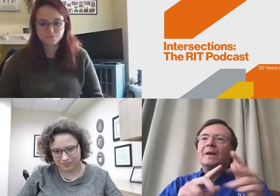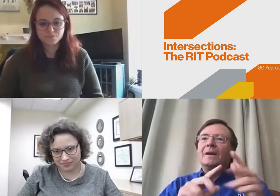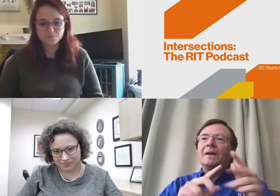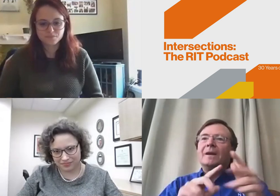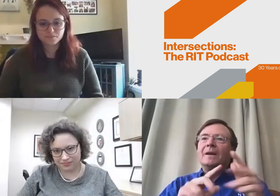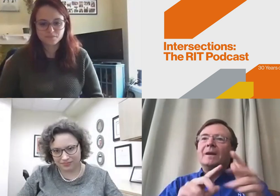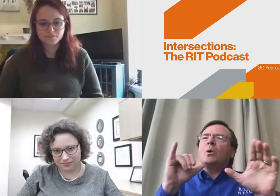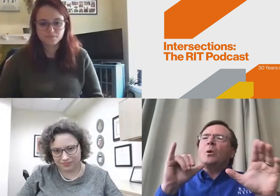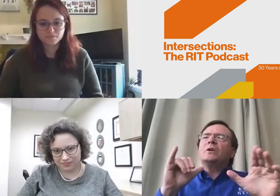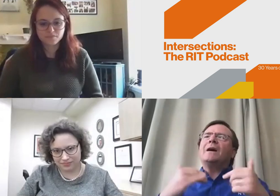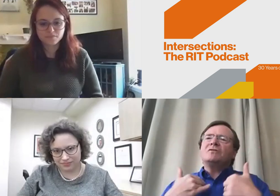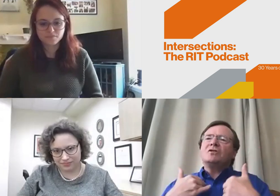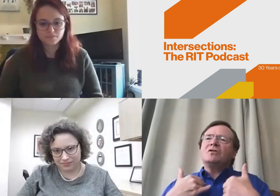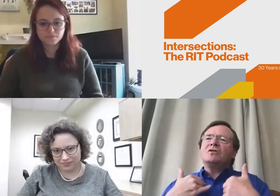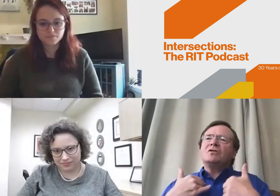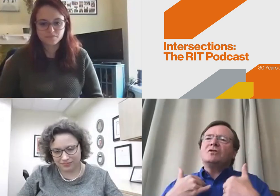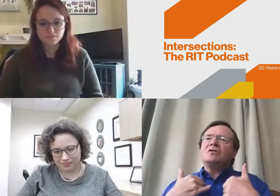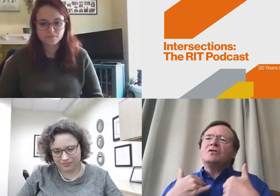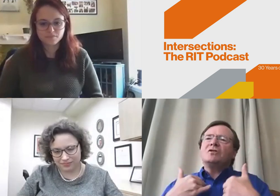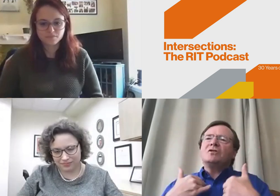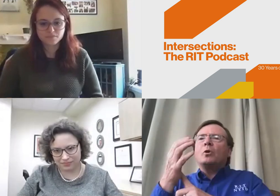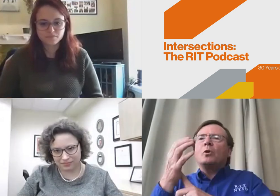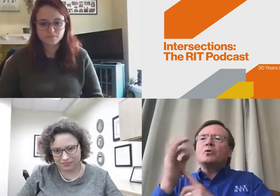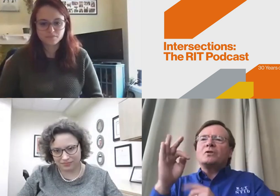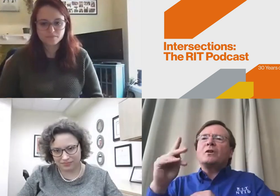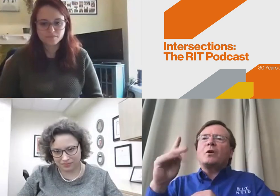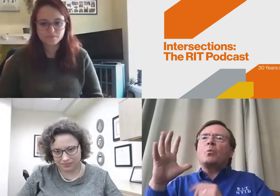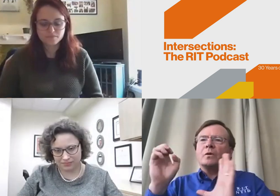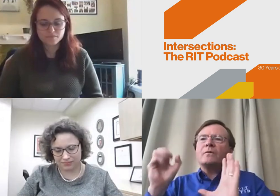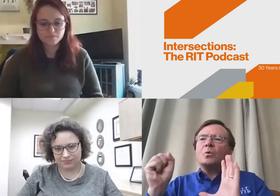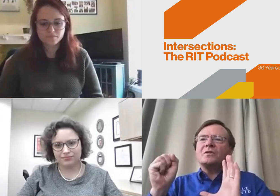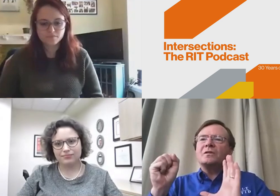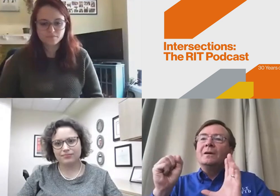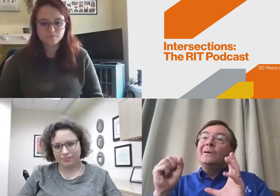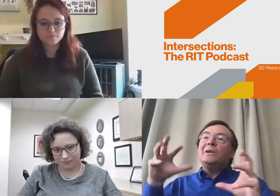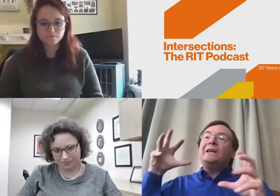They begin to say, oh yeah, just like we have other cultures in our workforce, we need to